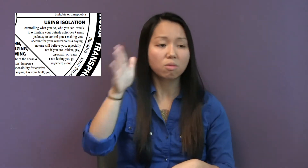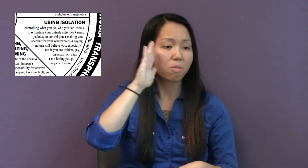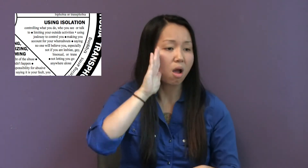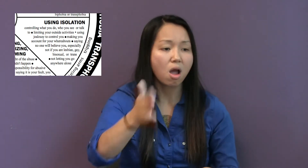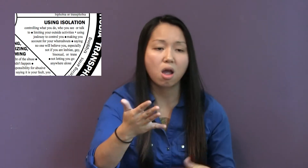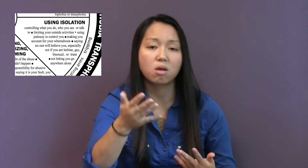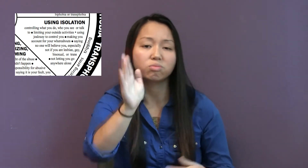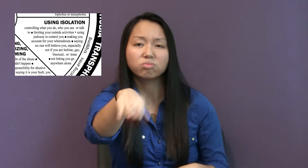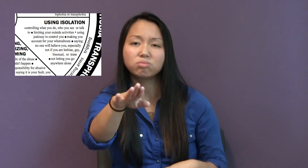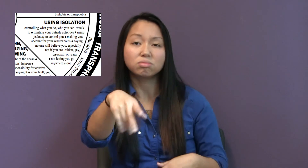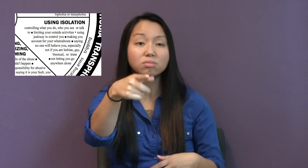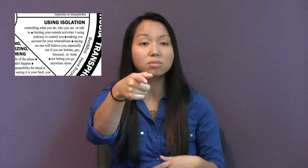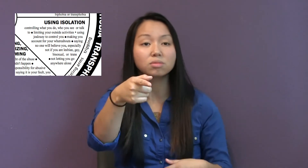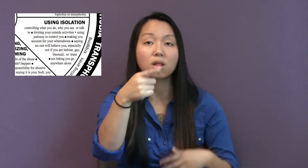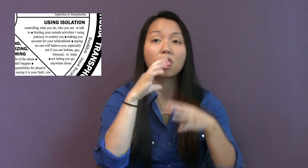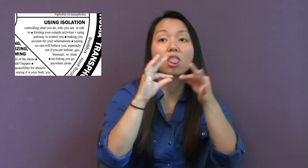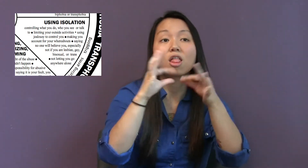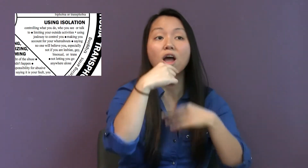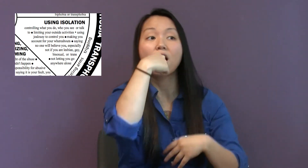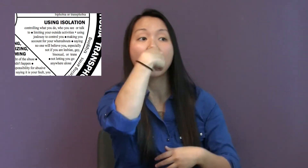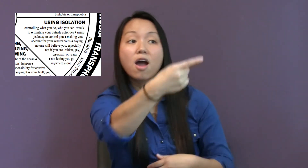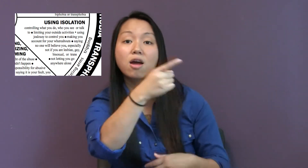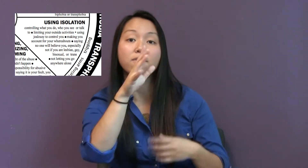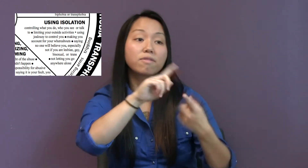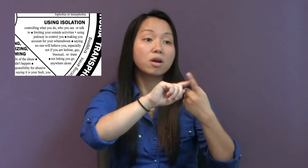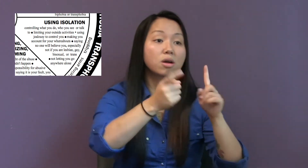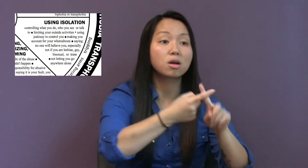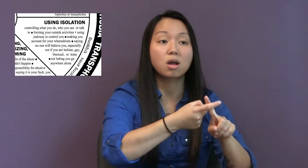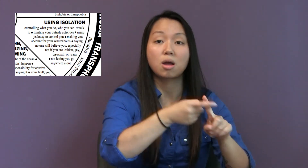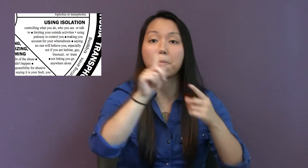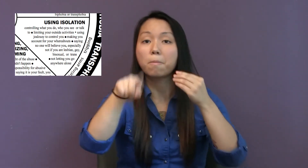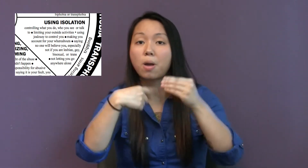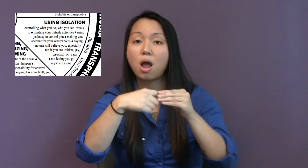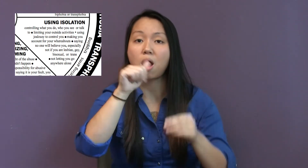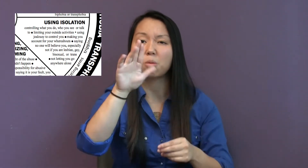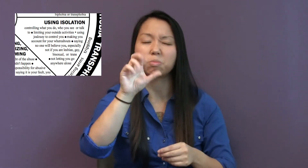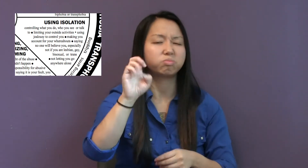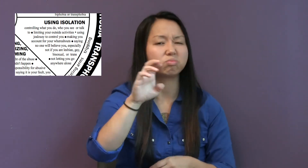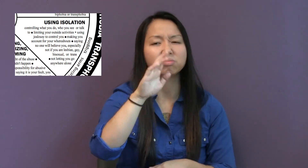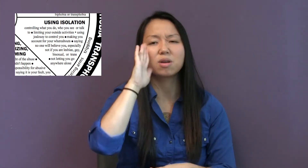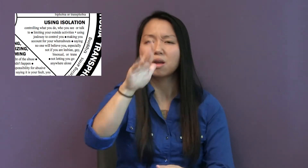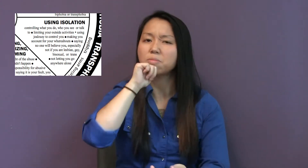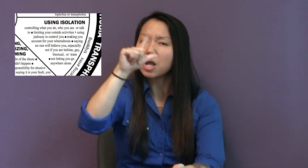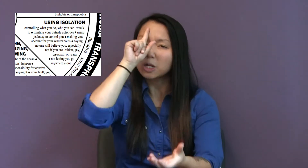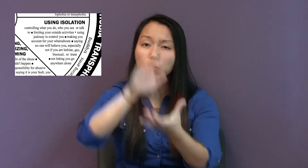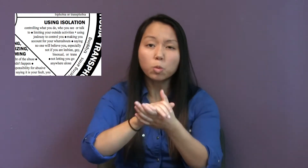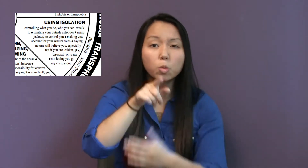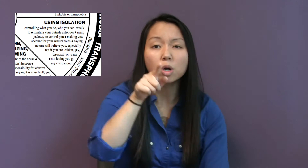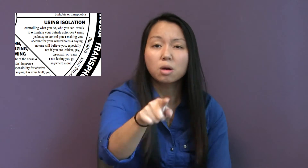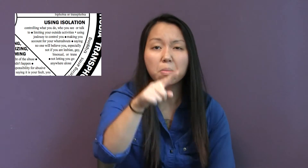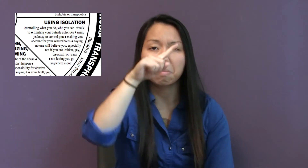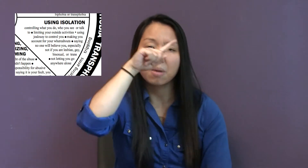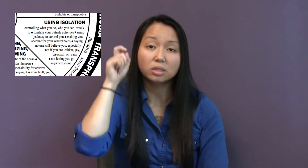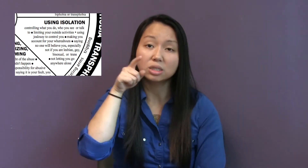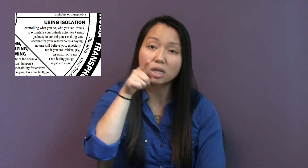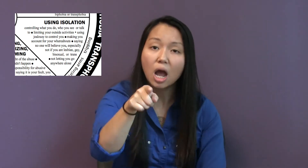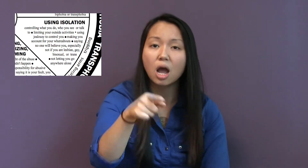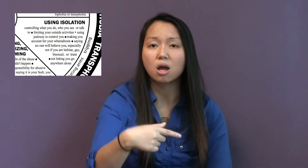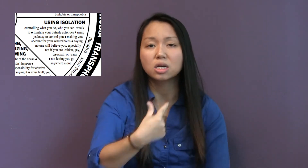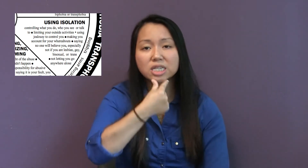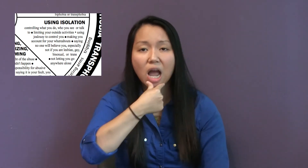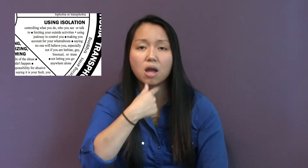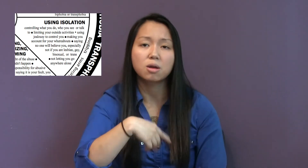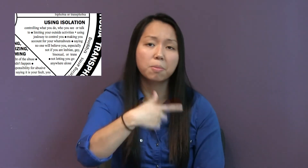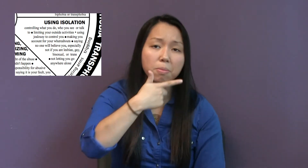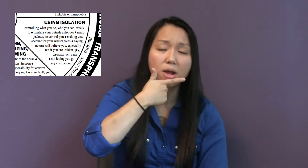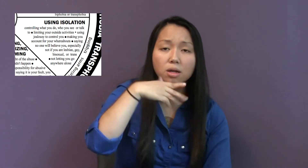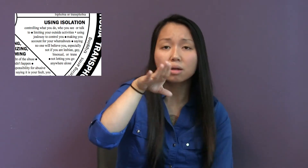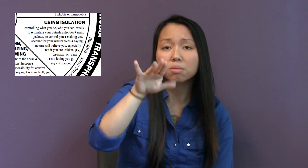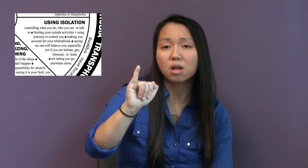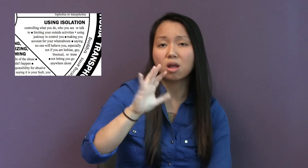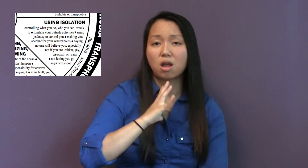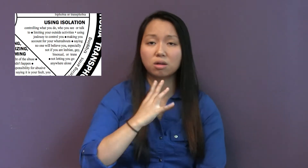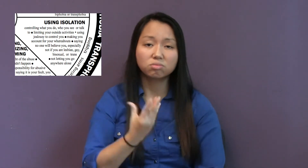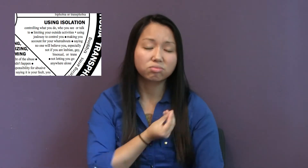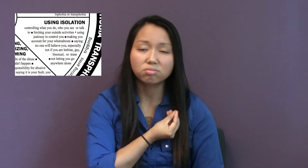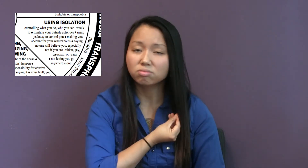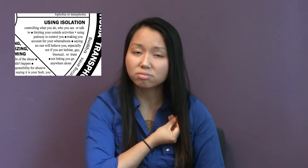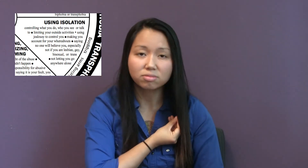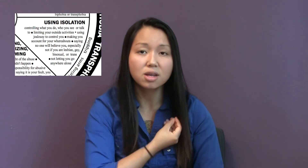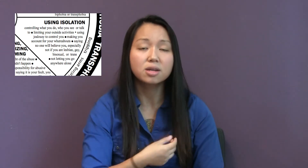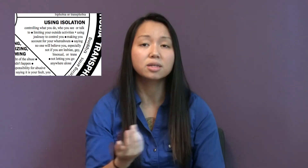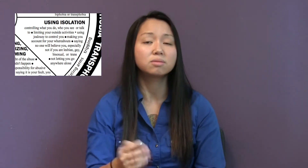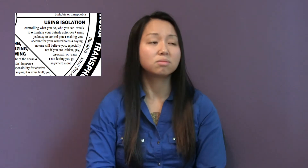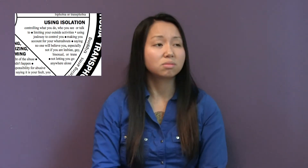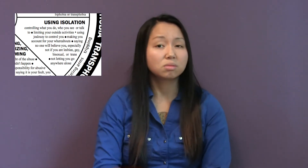They may say that nobody will believe you about the abuse because you are gay, lesbian, bisexual, or trans.